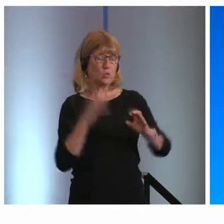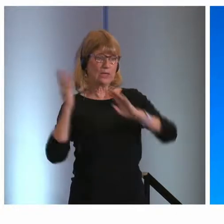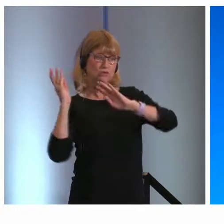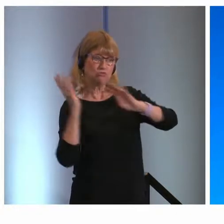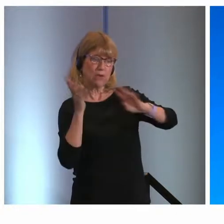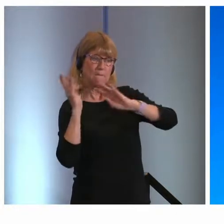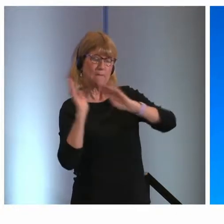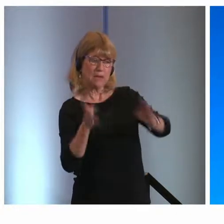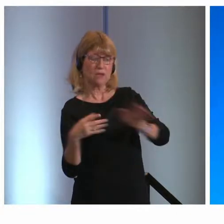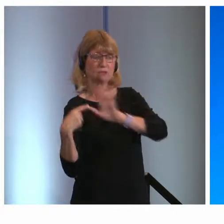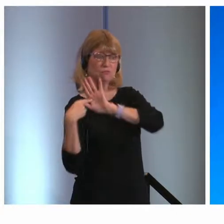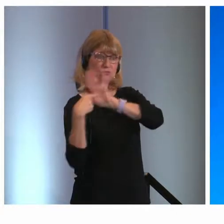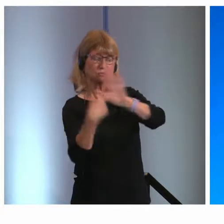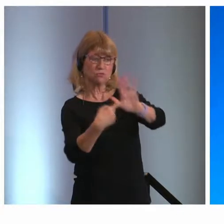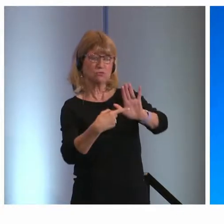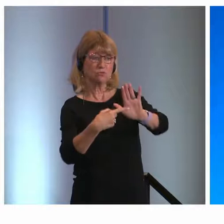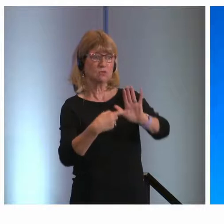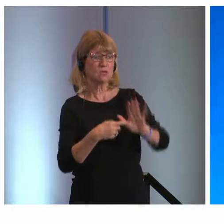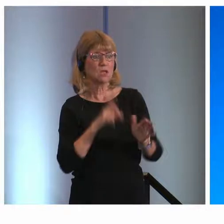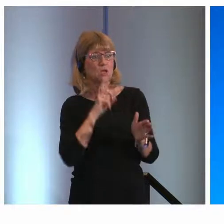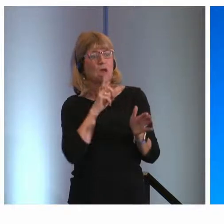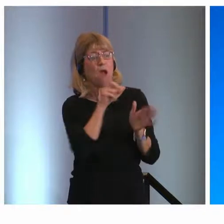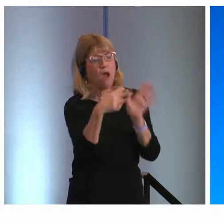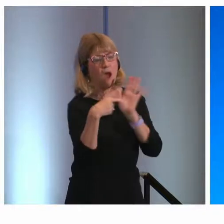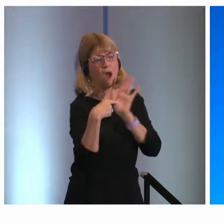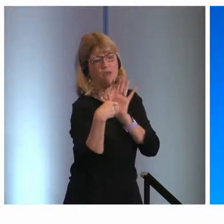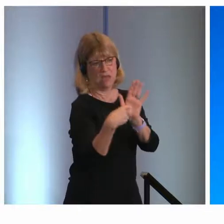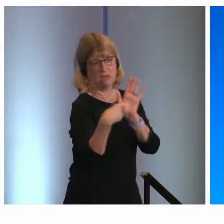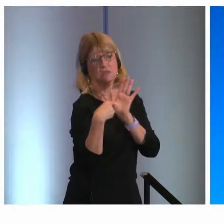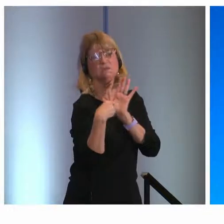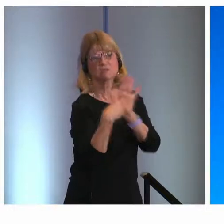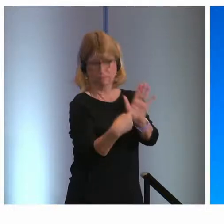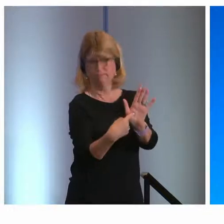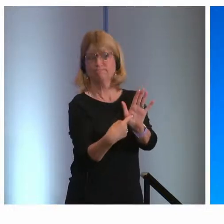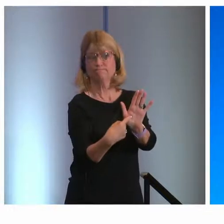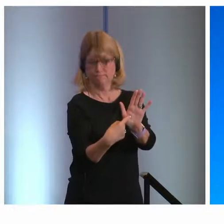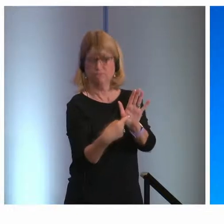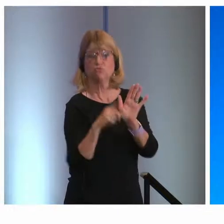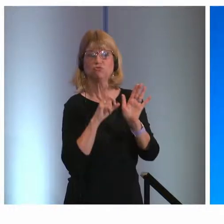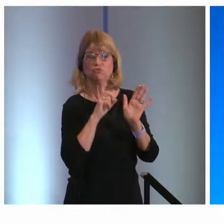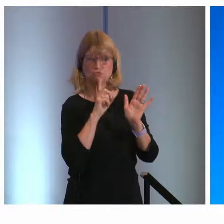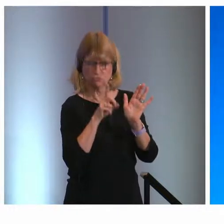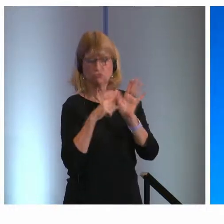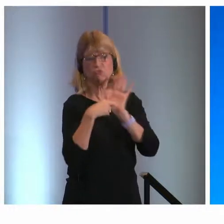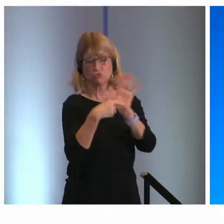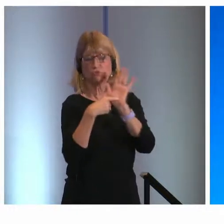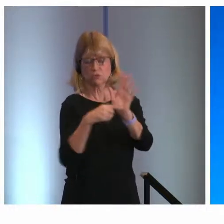Les, who was tales of gold Mikey for those who may be over 50 in the crowd, what they're doing now is doing streaming,